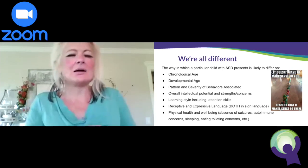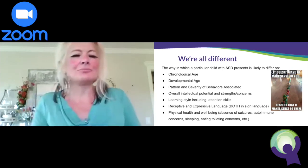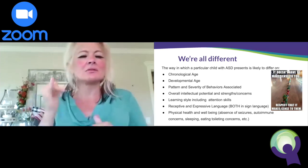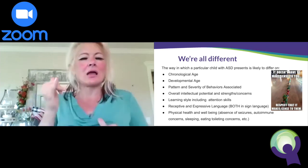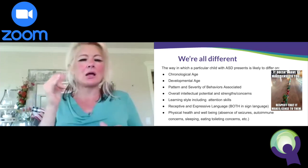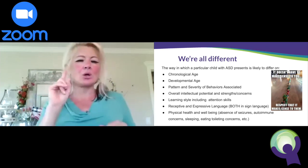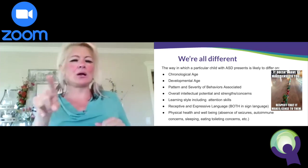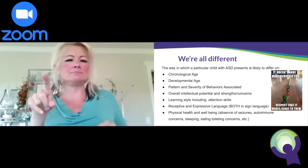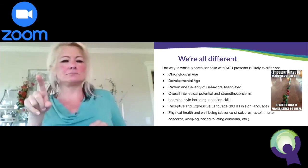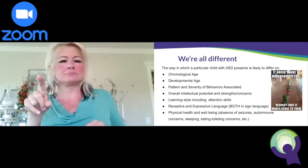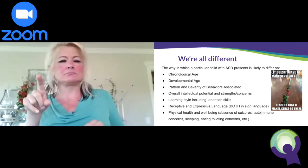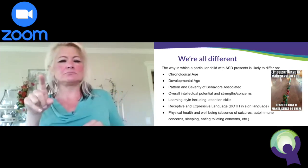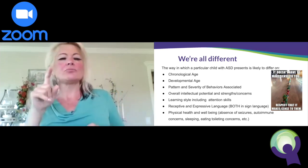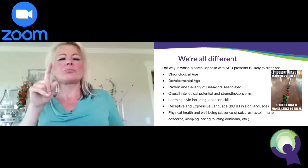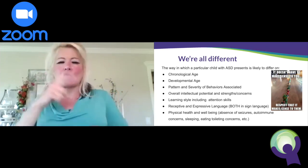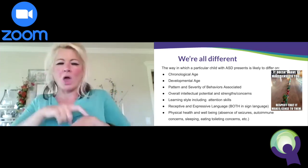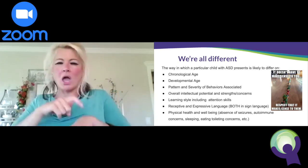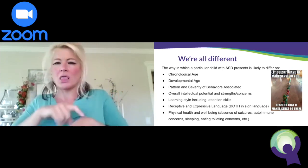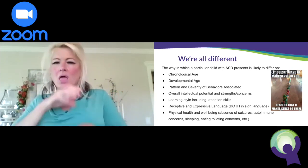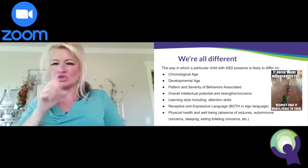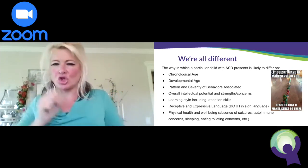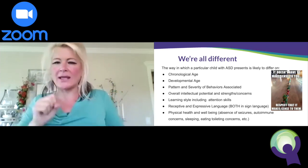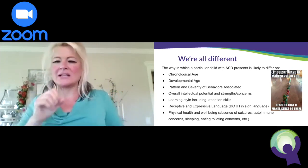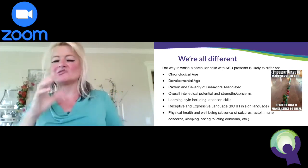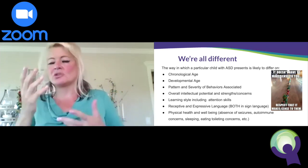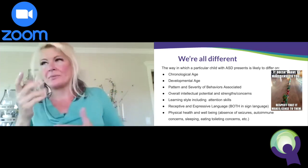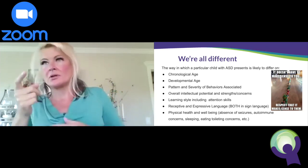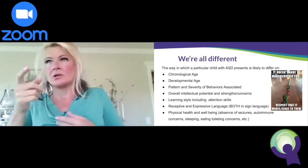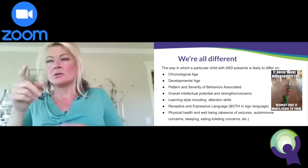going on to the next slide.